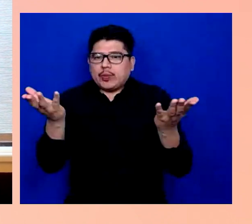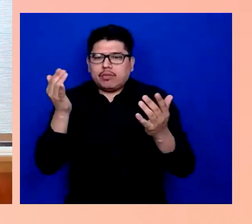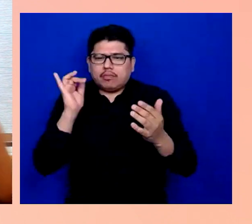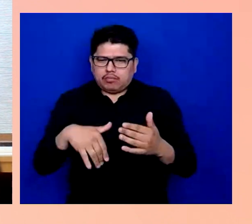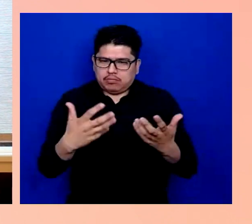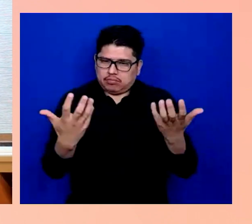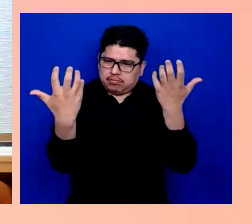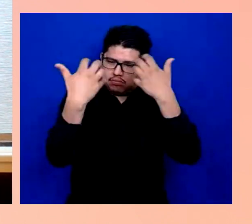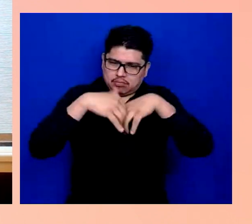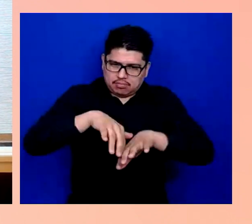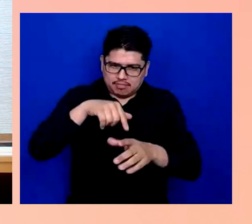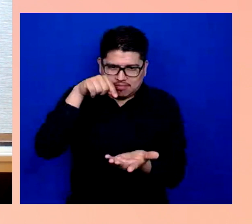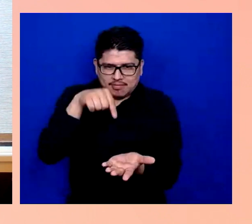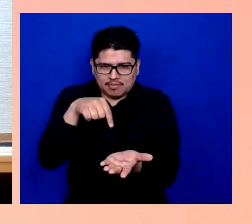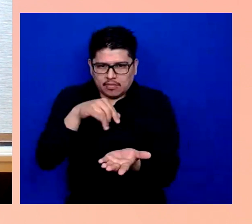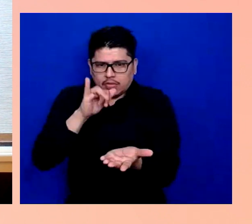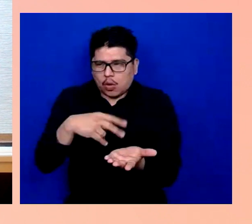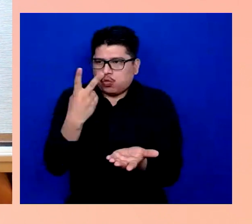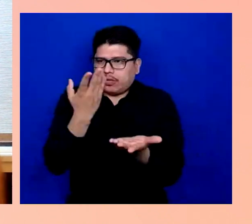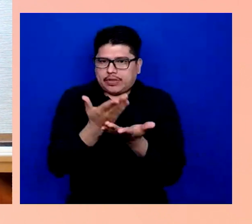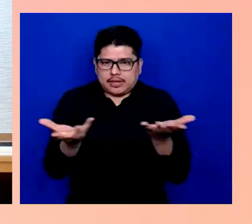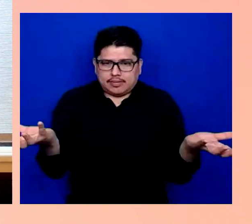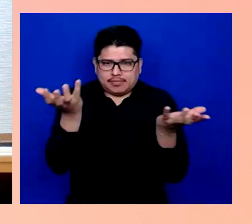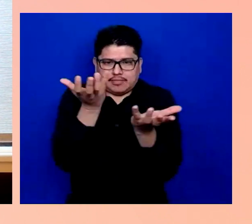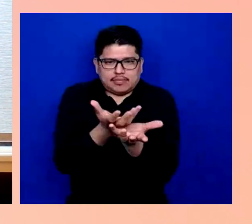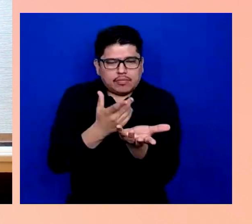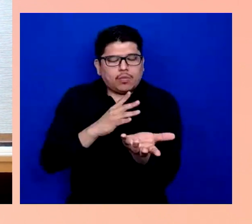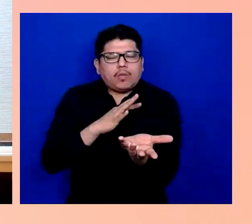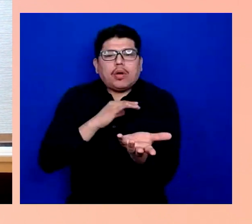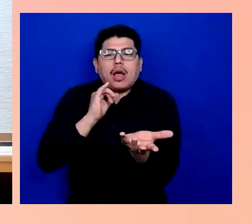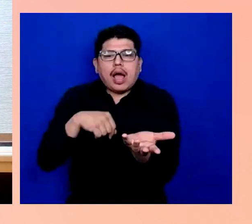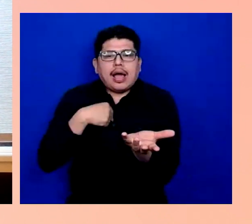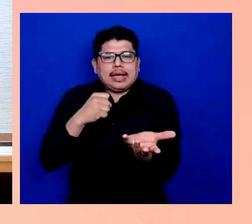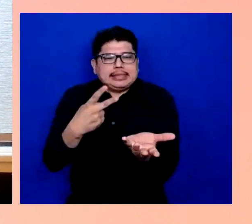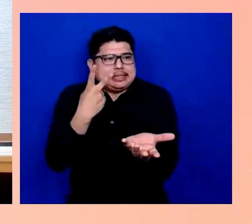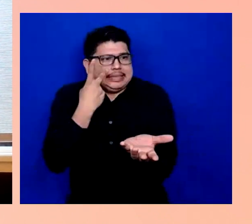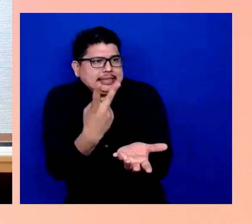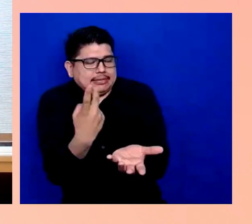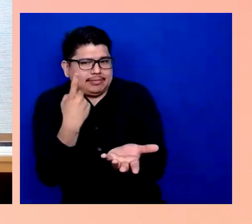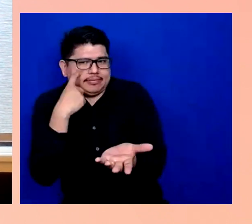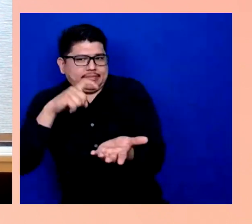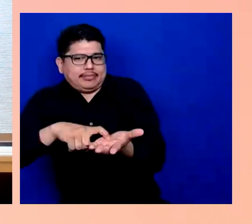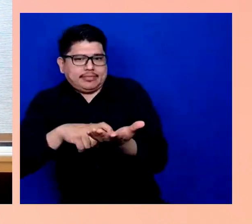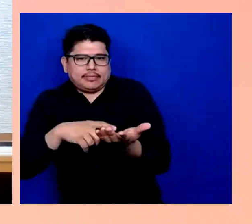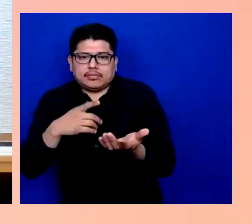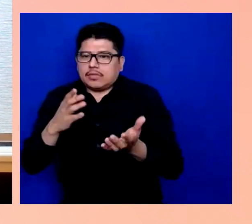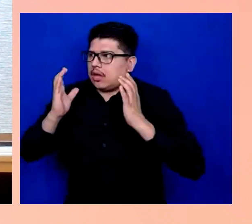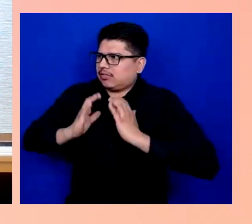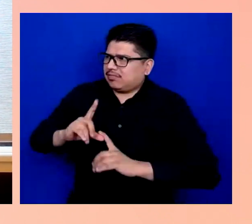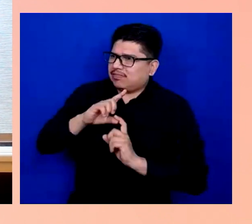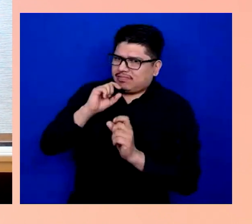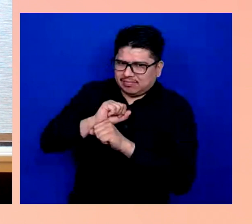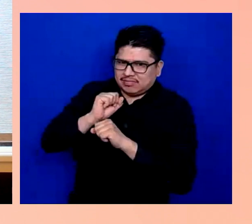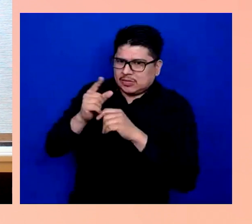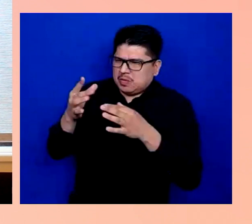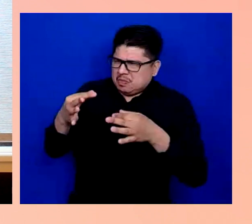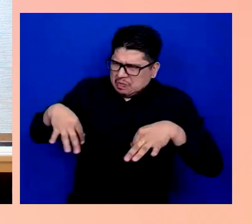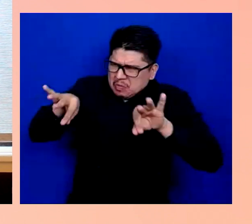Is there somebody who feels seen, your customers especially? Can we think of this as